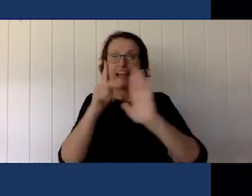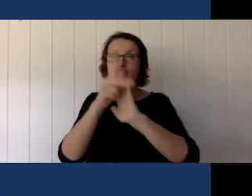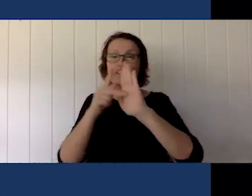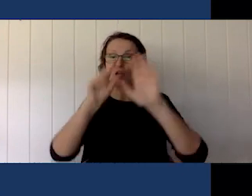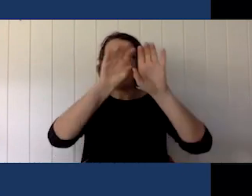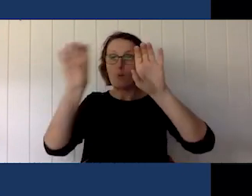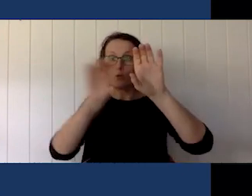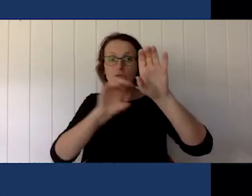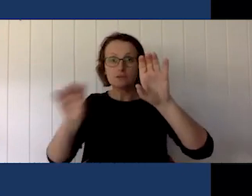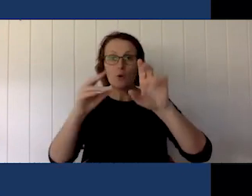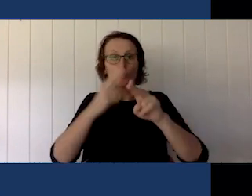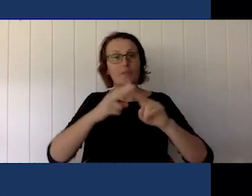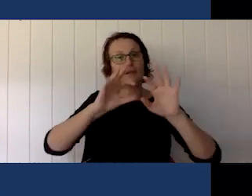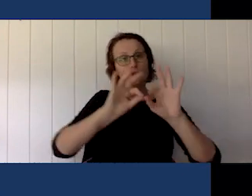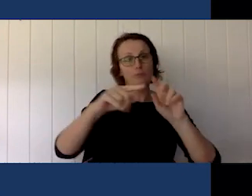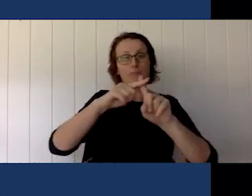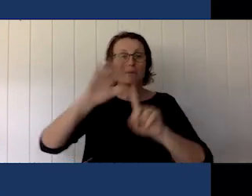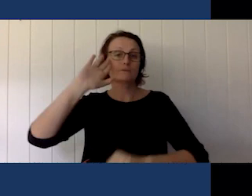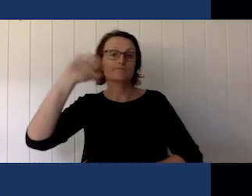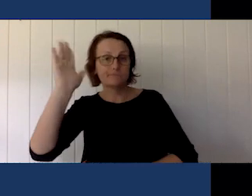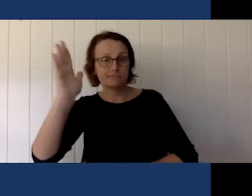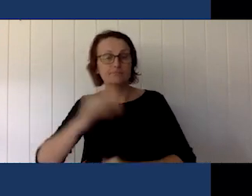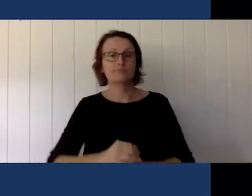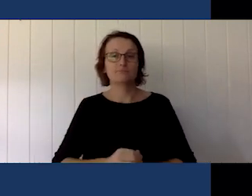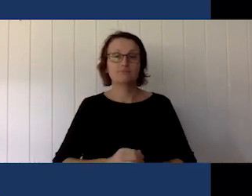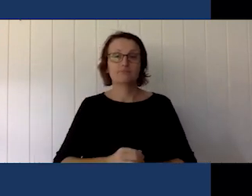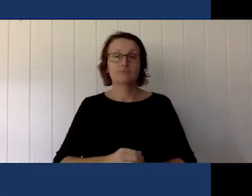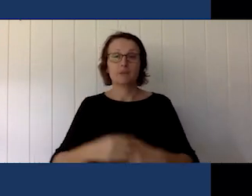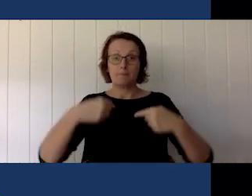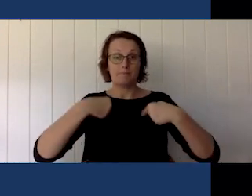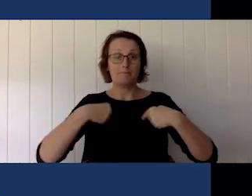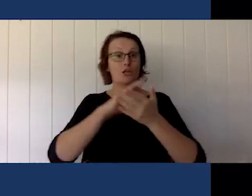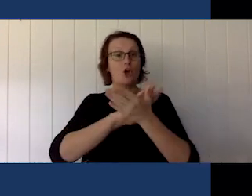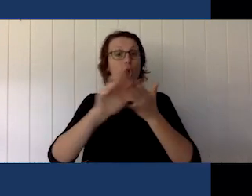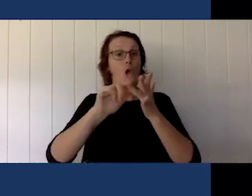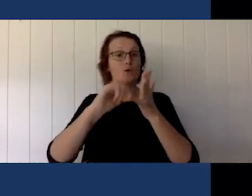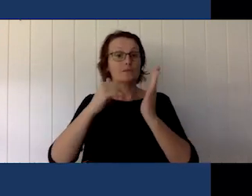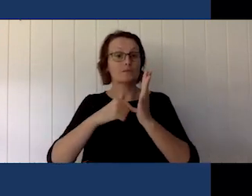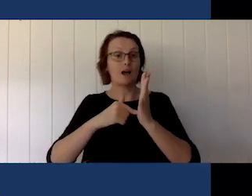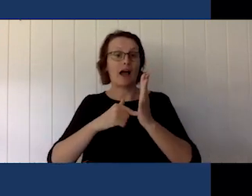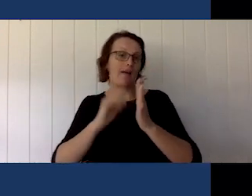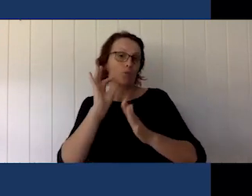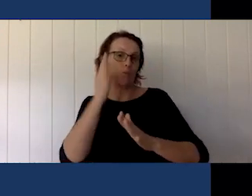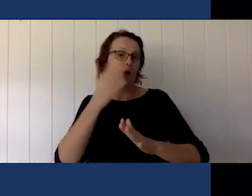several video boxes with guest speakers and Auslan interpreters. I, the host, am a fair-skinned man with brown hair and wearing a grey shirt